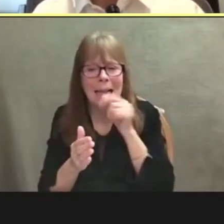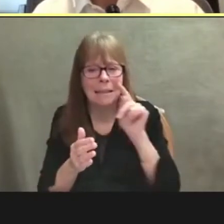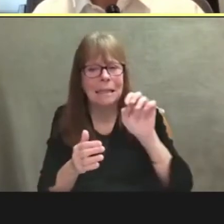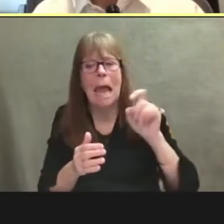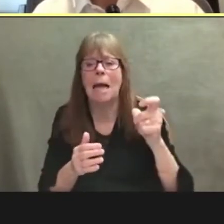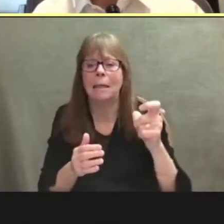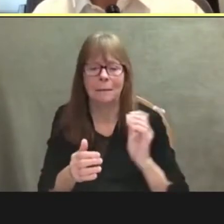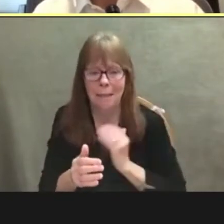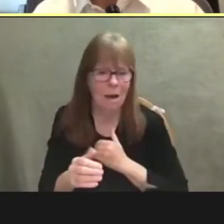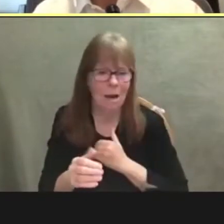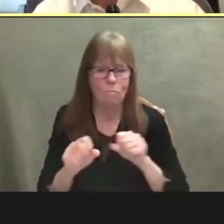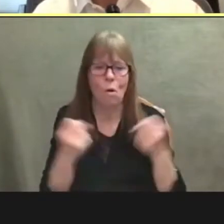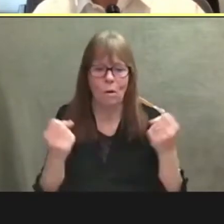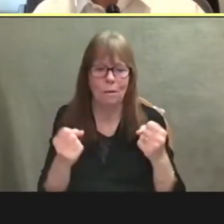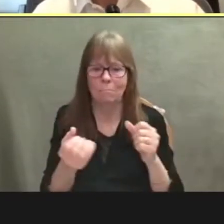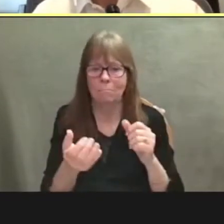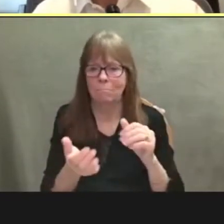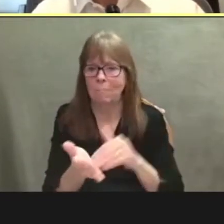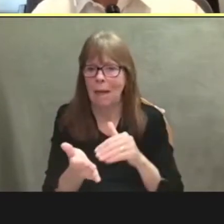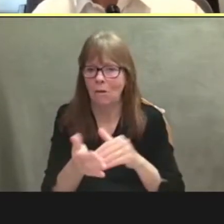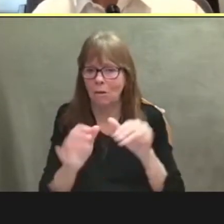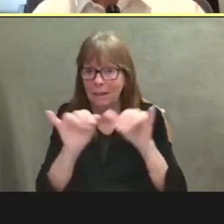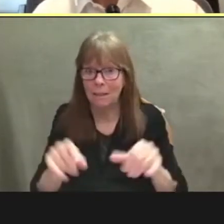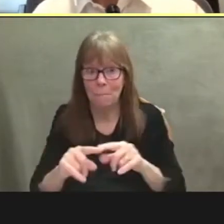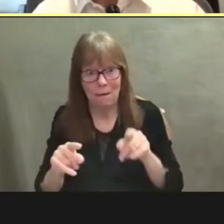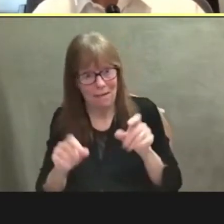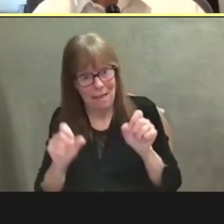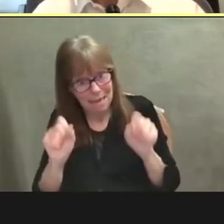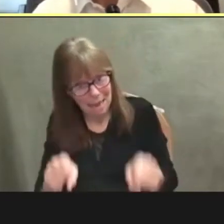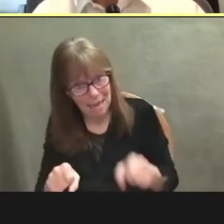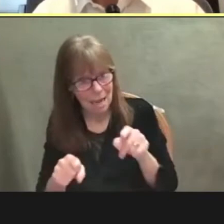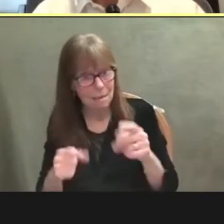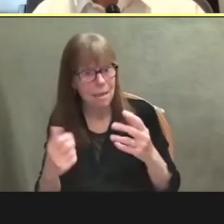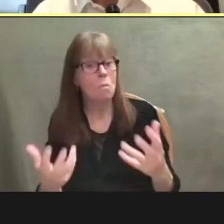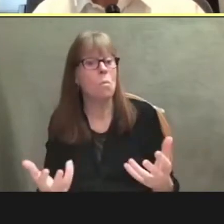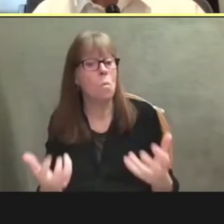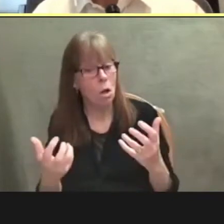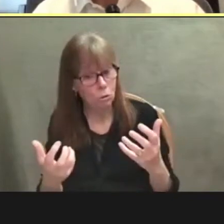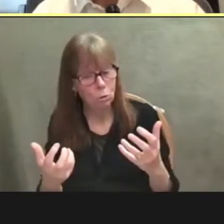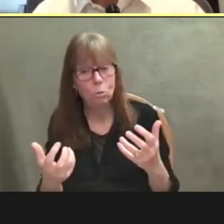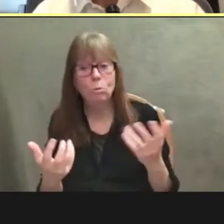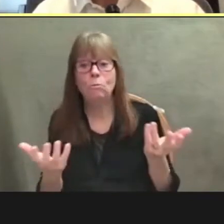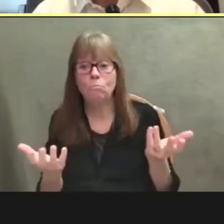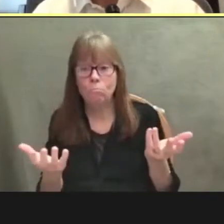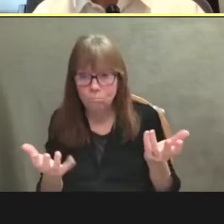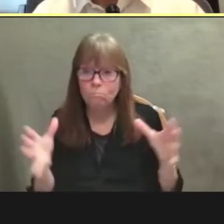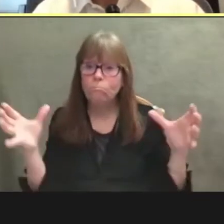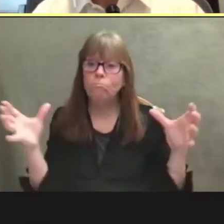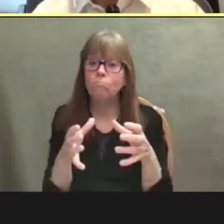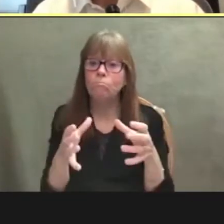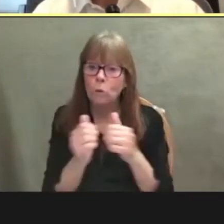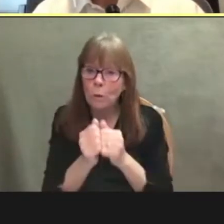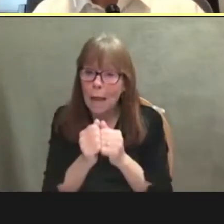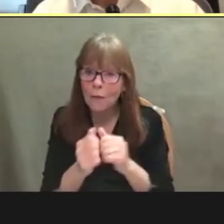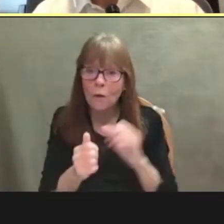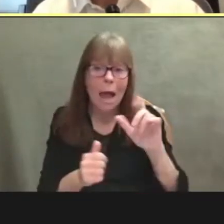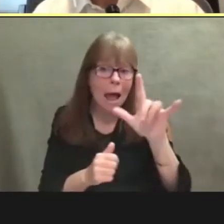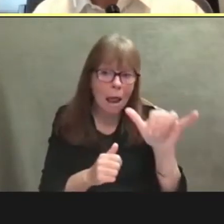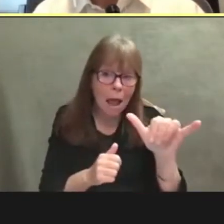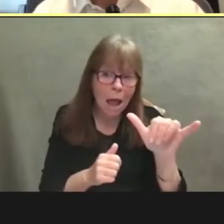But for those who can and want to, you know, banding together and allying with physicians